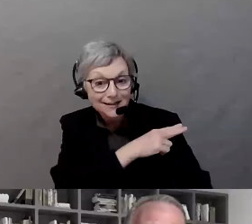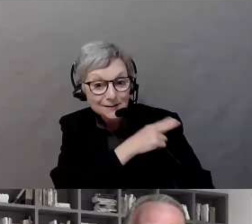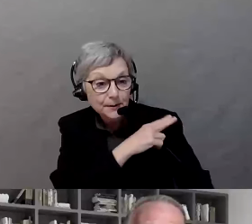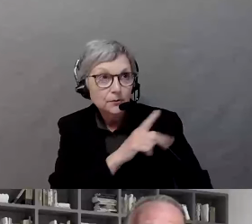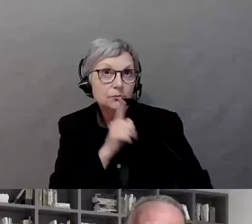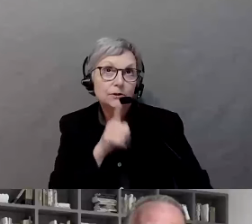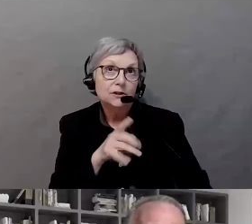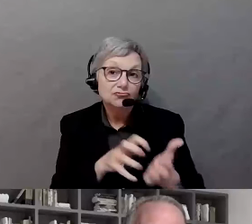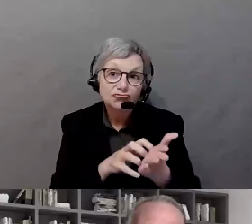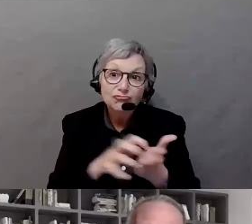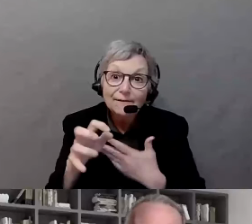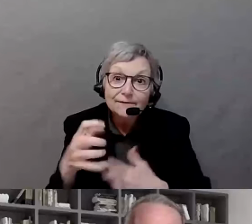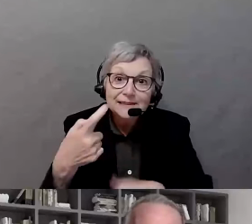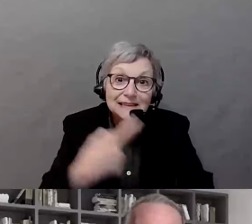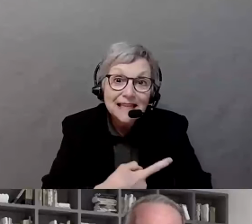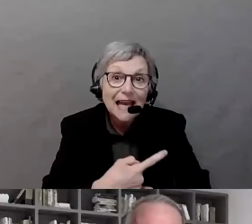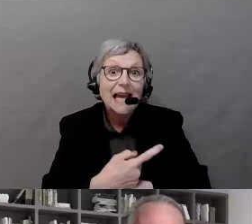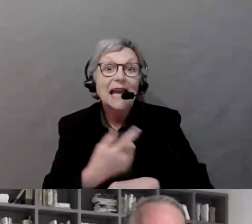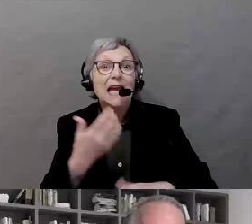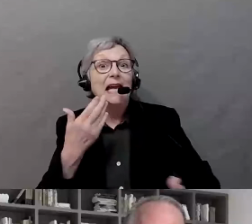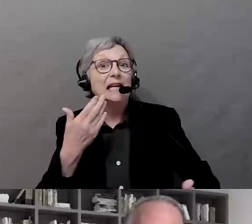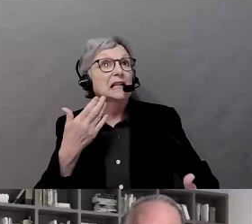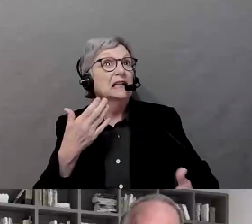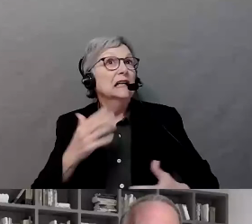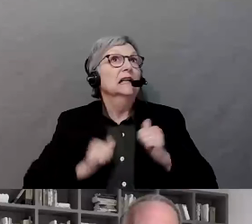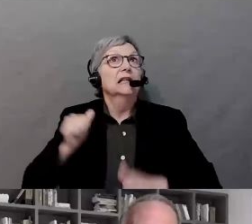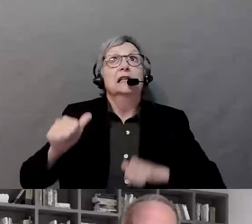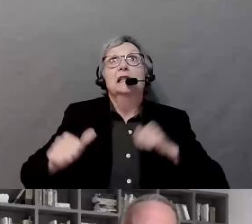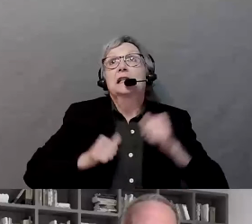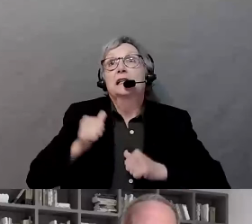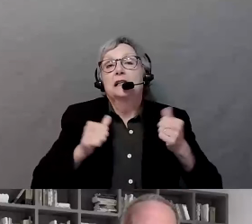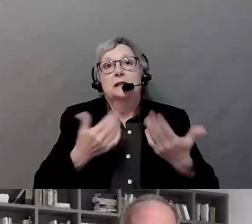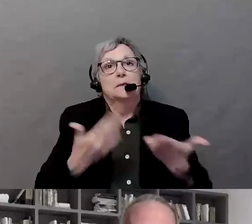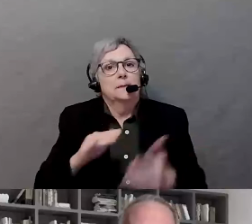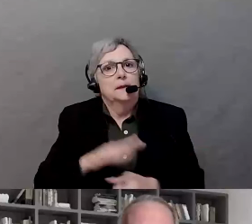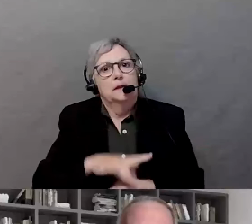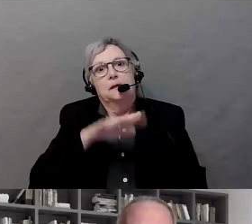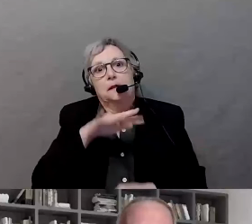DAY AND HAVING BIG FEELINGS AND CAN BE AGITATED AND FRUSTRATED.